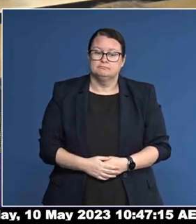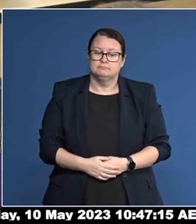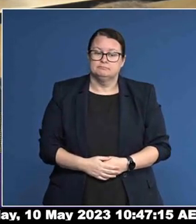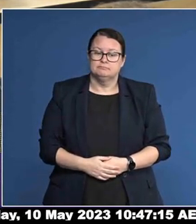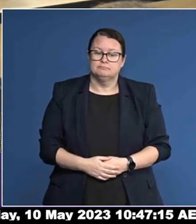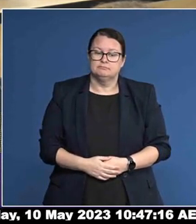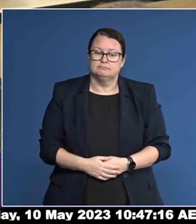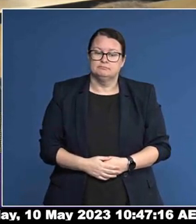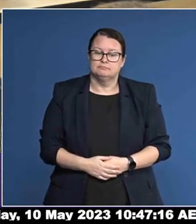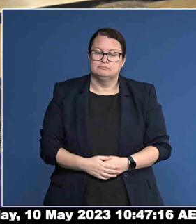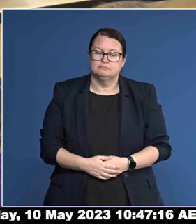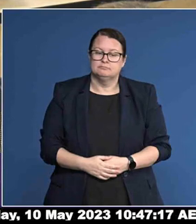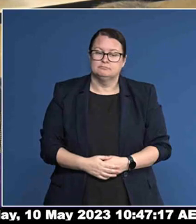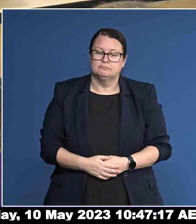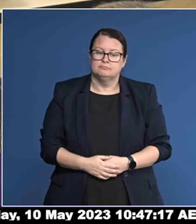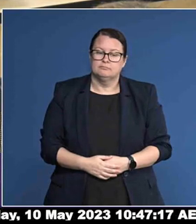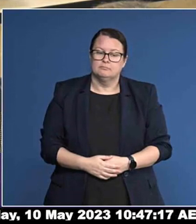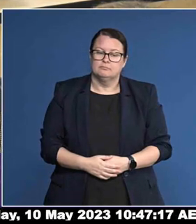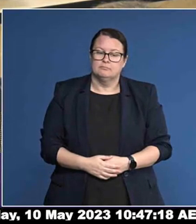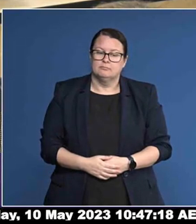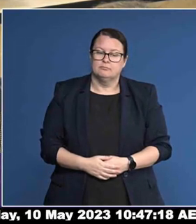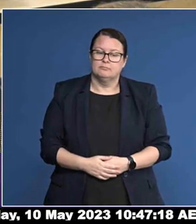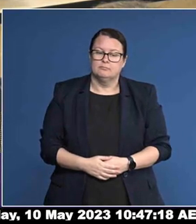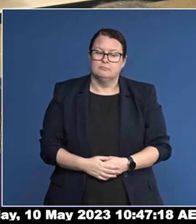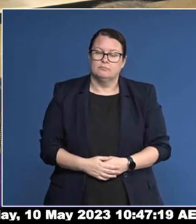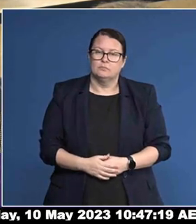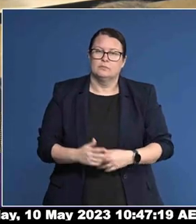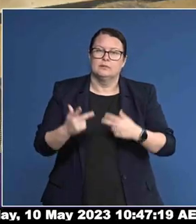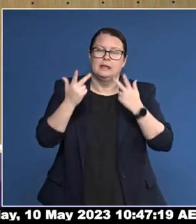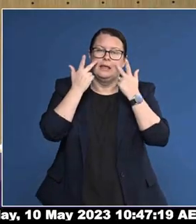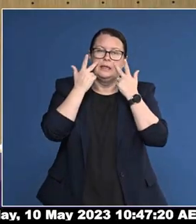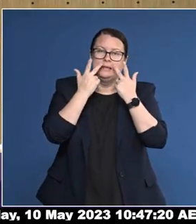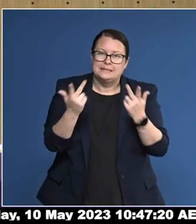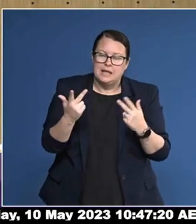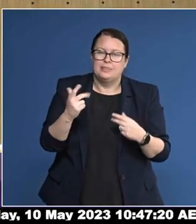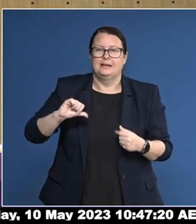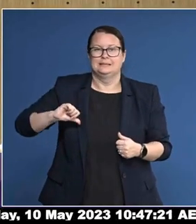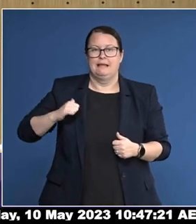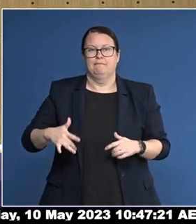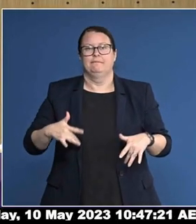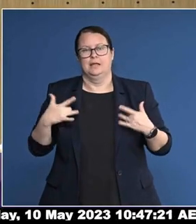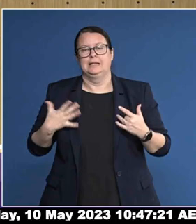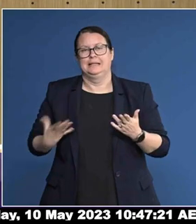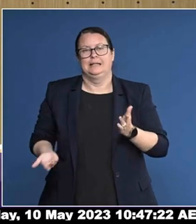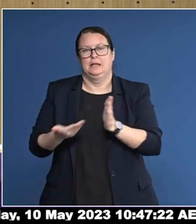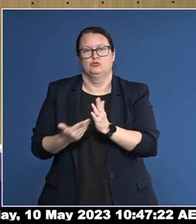They indicate that additional - that staff felt additional support was required for these students.